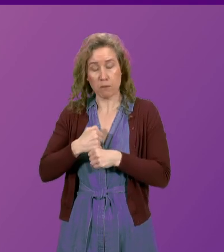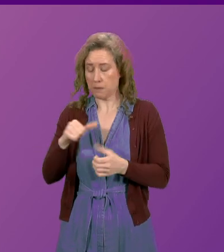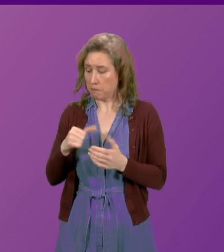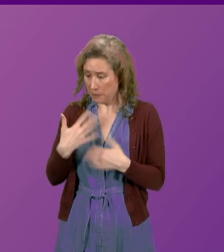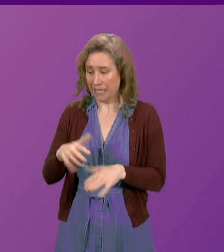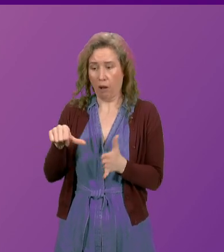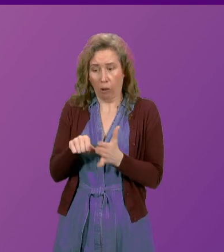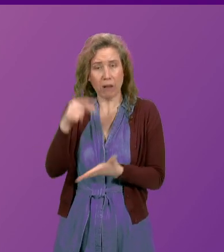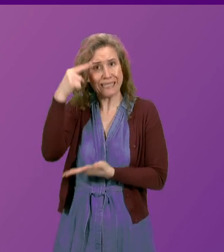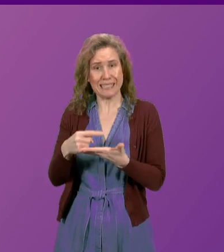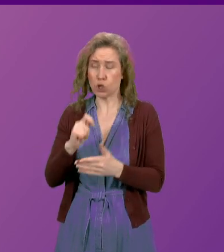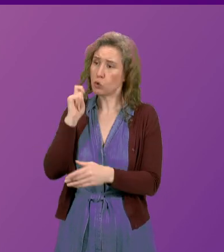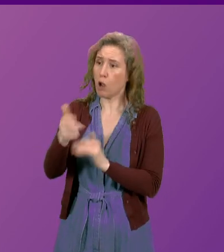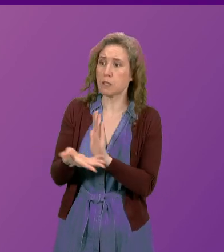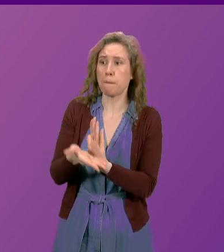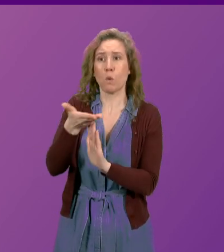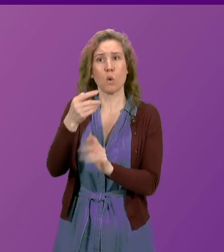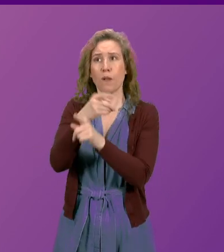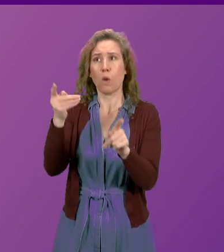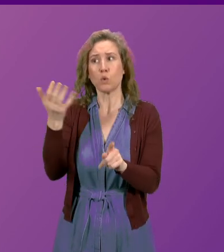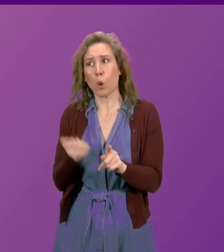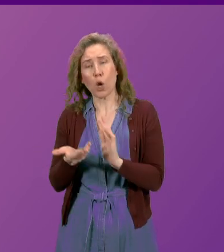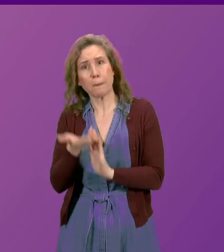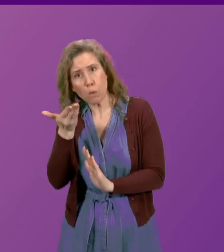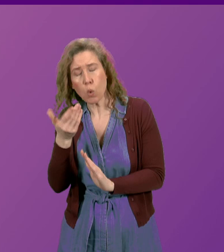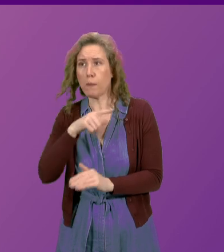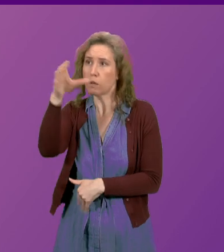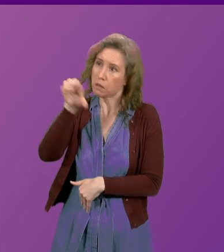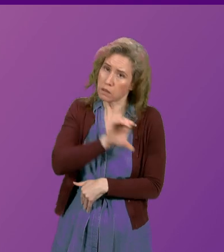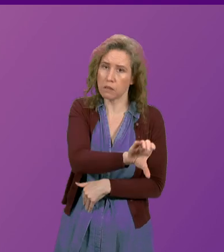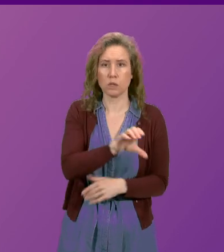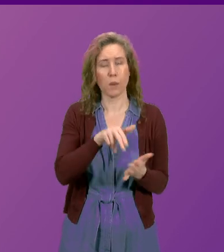to increase tax on higher earners so that we can invest more in the national health service. I wish